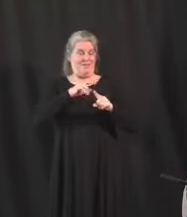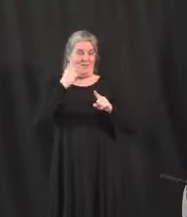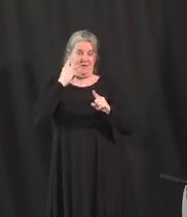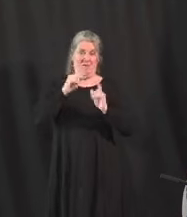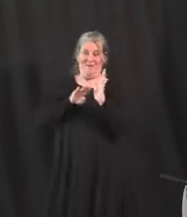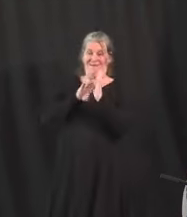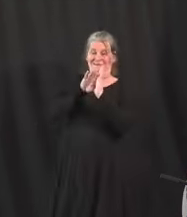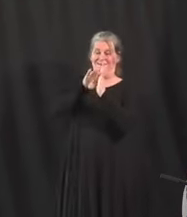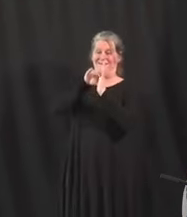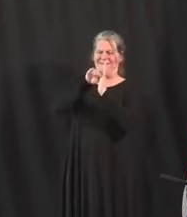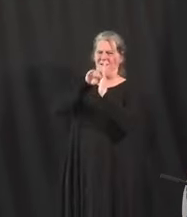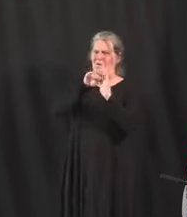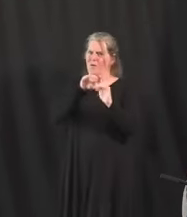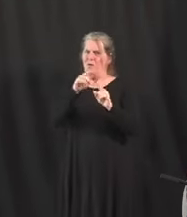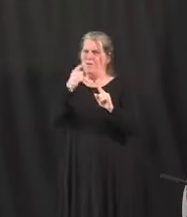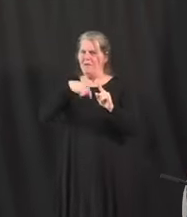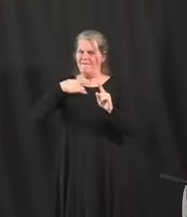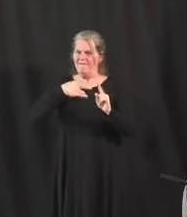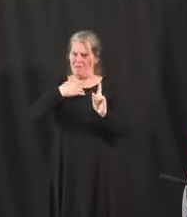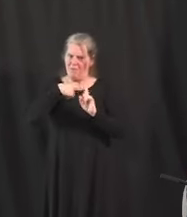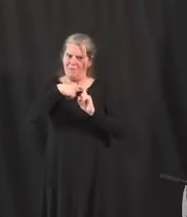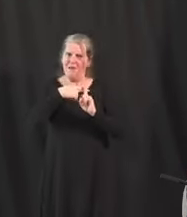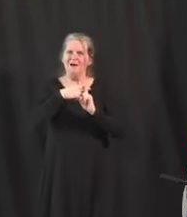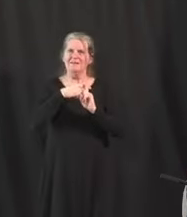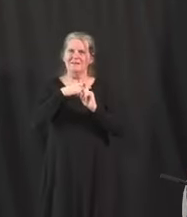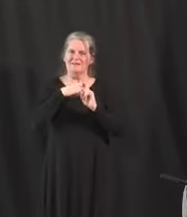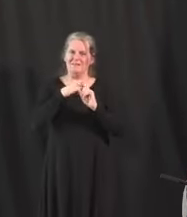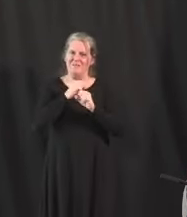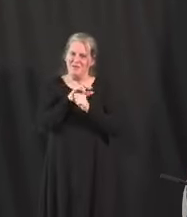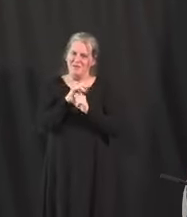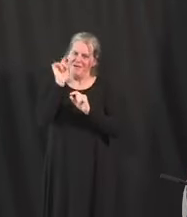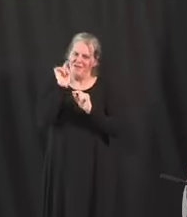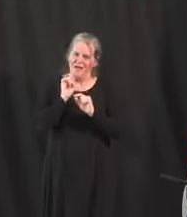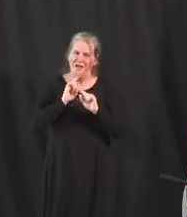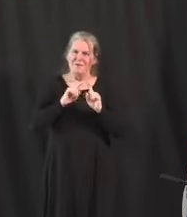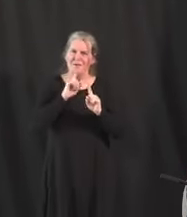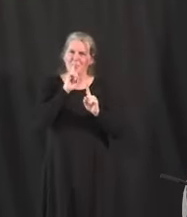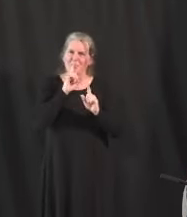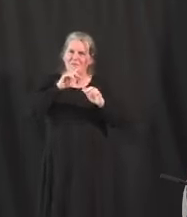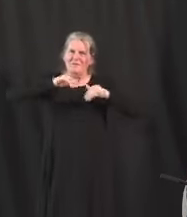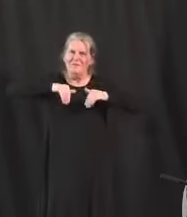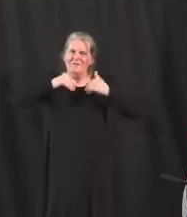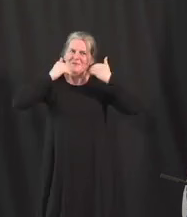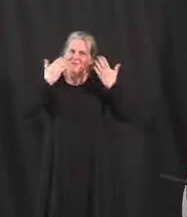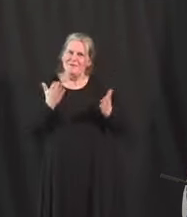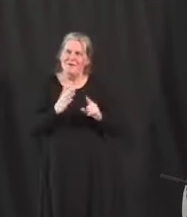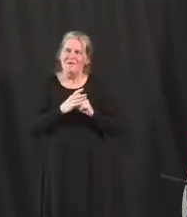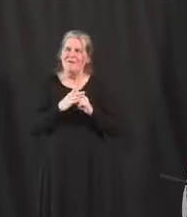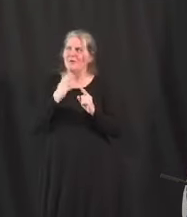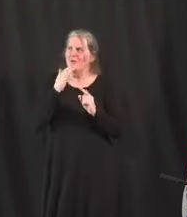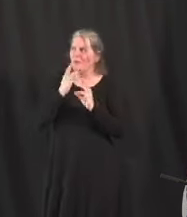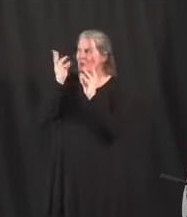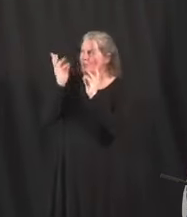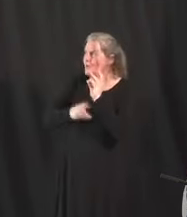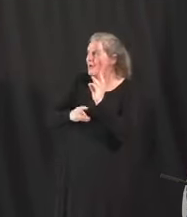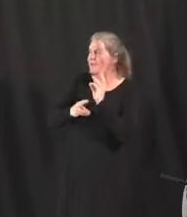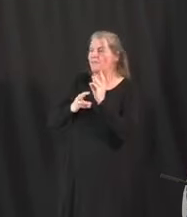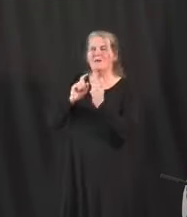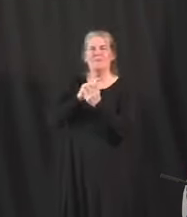WE'RE CAUTIOUSLY OPTIMISTIC ABOUT THAT. I STILL DO WORRY WITH THE GOOD WEATHER AND, YOU KNOW, CHANGING BEHAVIOURS. AND, YOU KNOW, AGAIN IF WE STAY